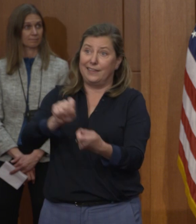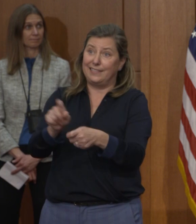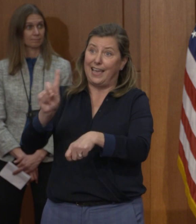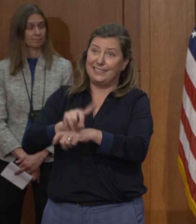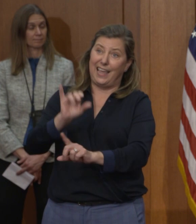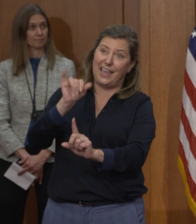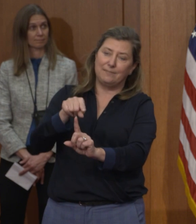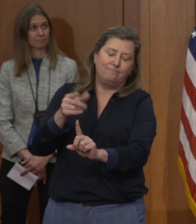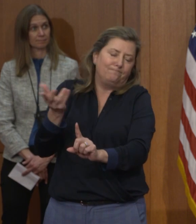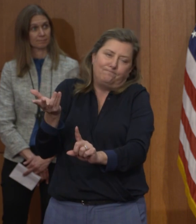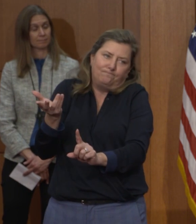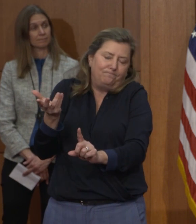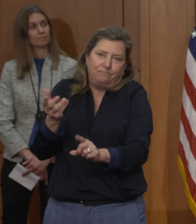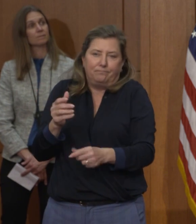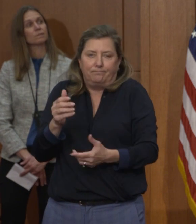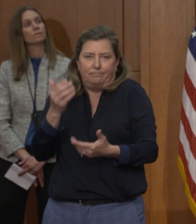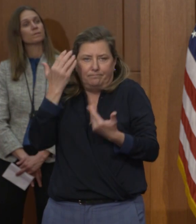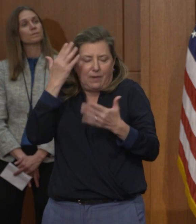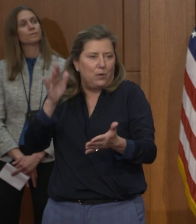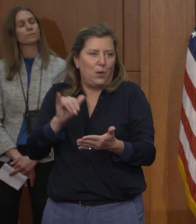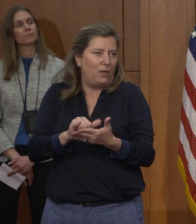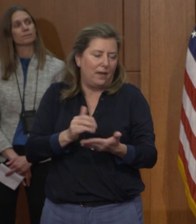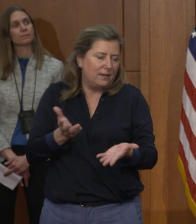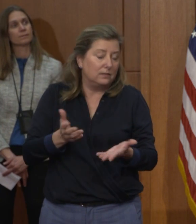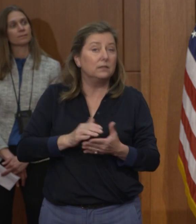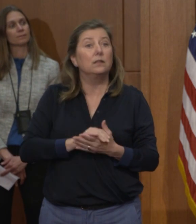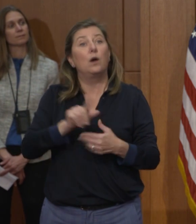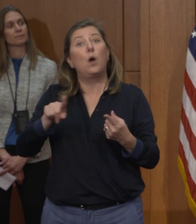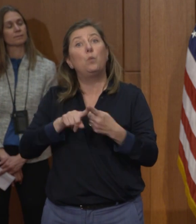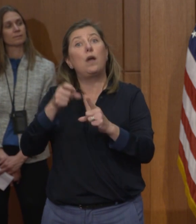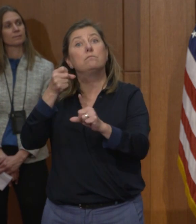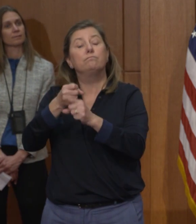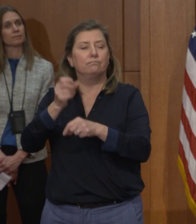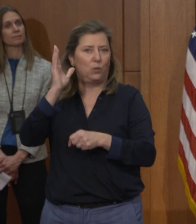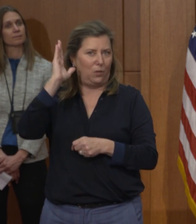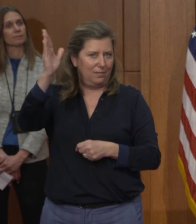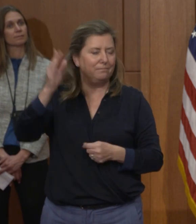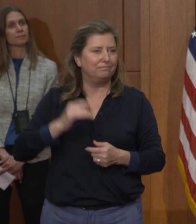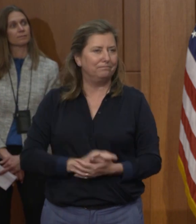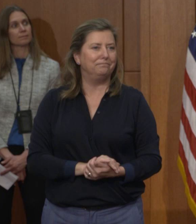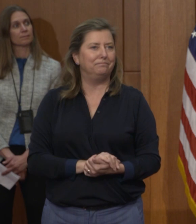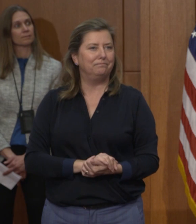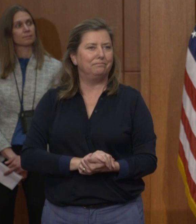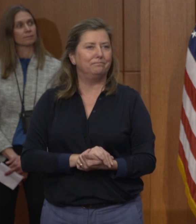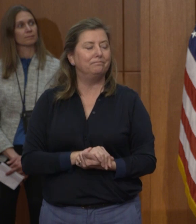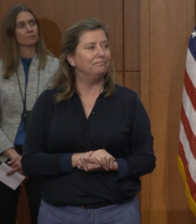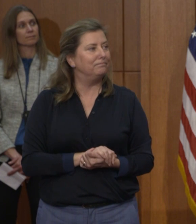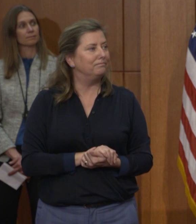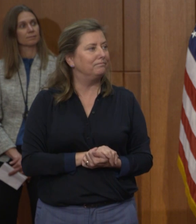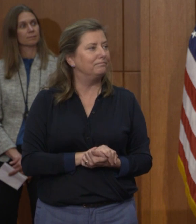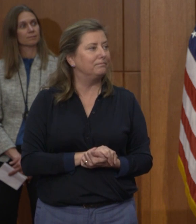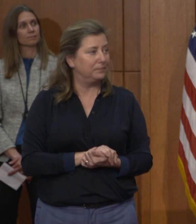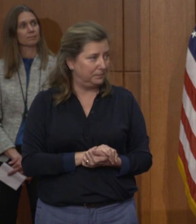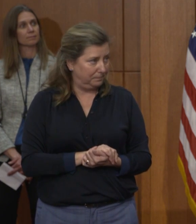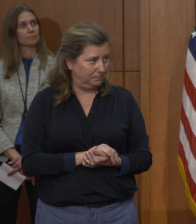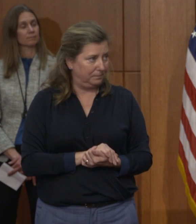having the testing availability there and getting our providers to, to do that test. And so, so I would hope, uh, again, that this will be ramped up in the next couple of weeks,